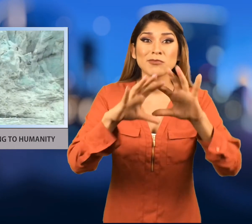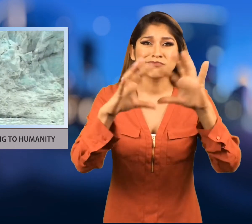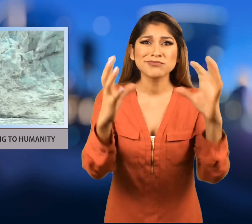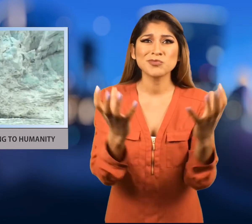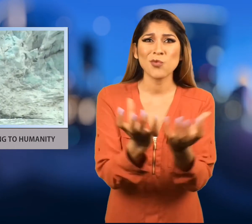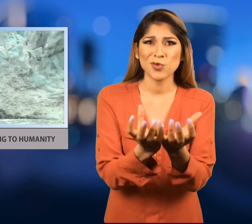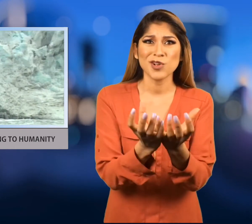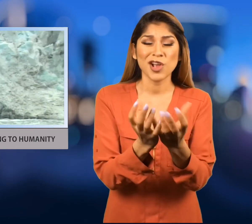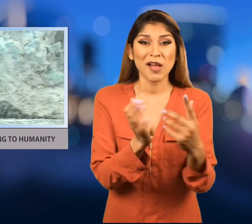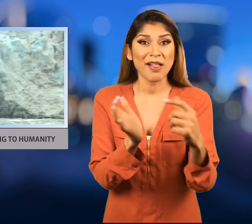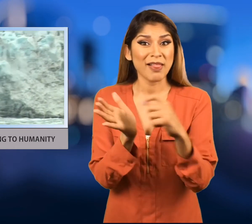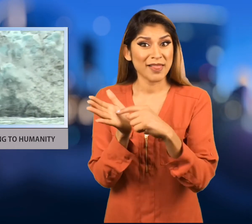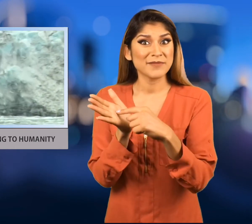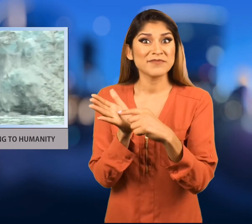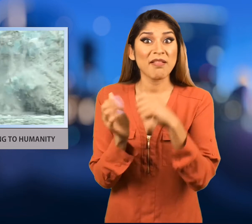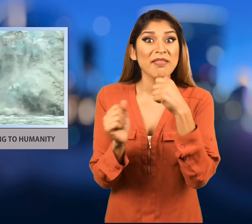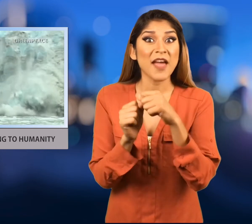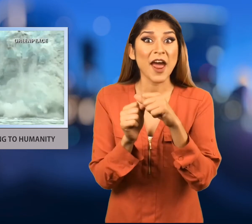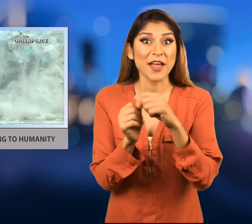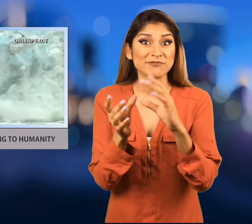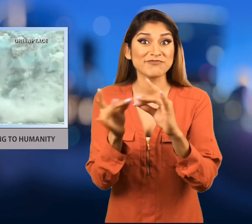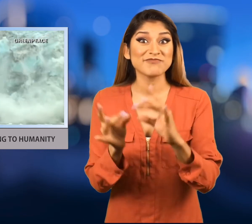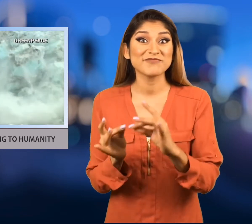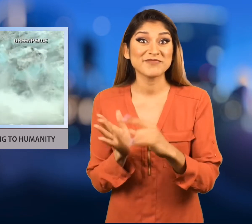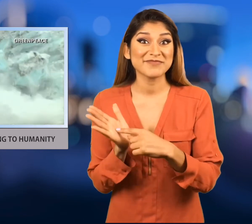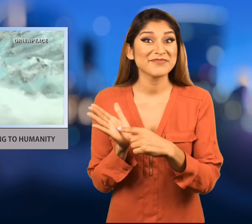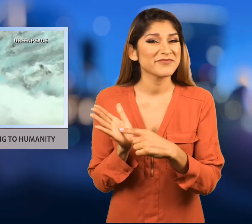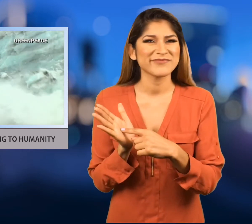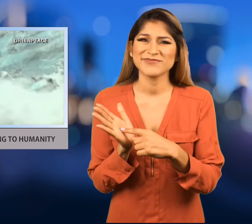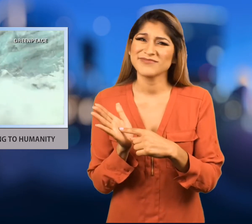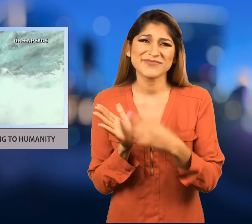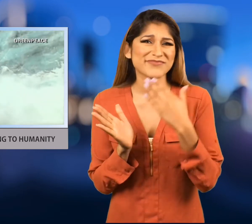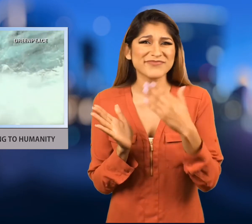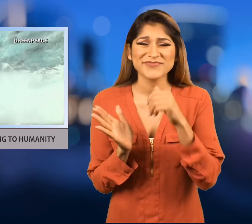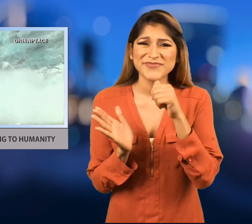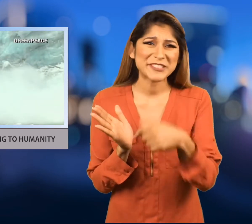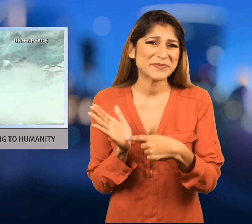was not good.